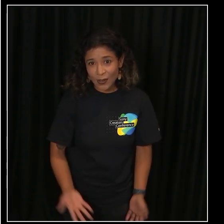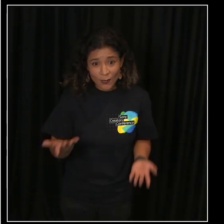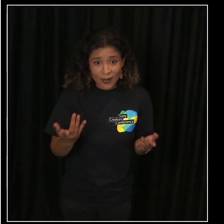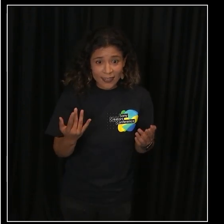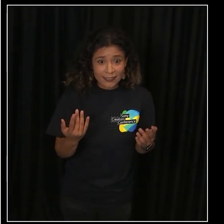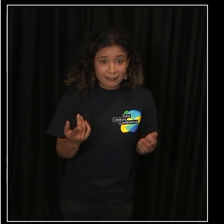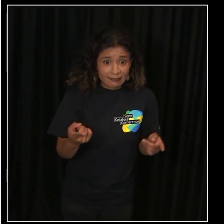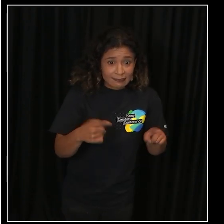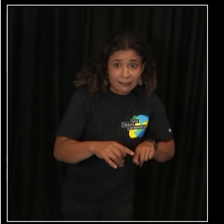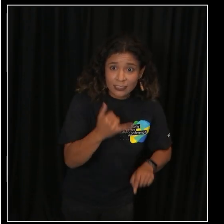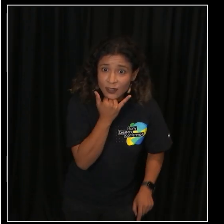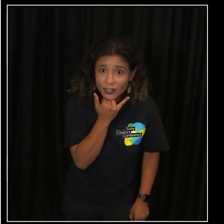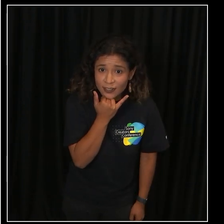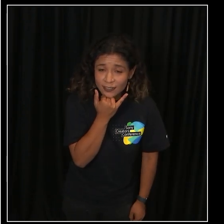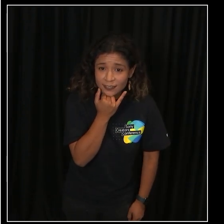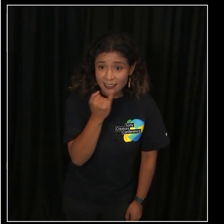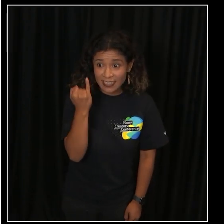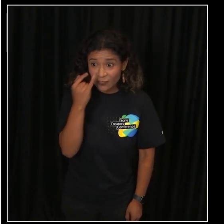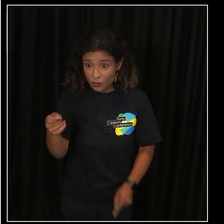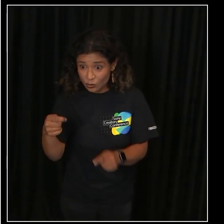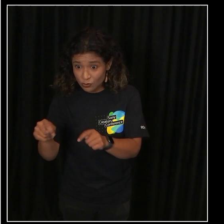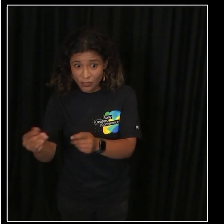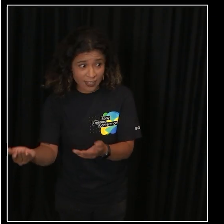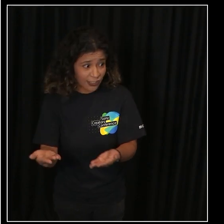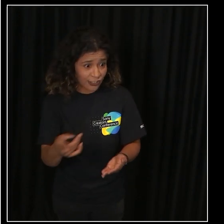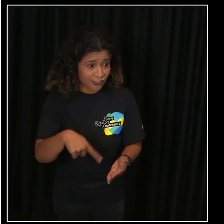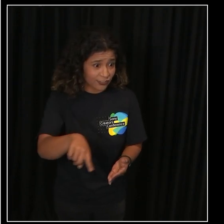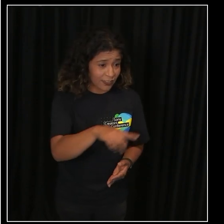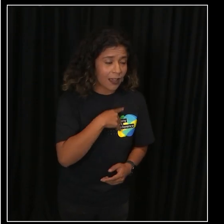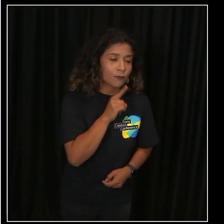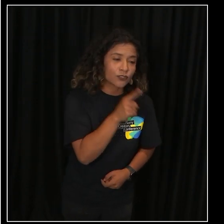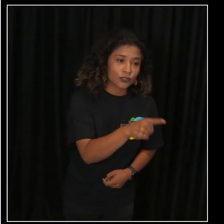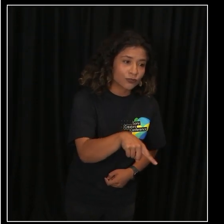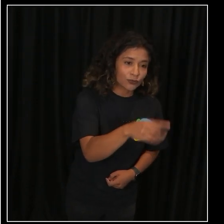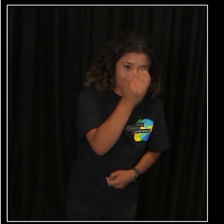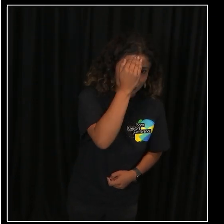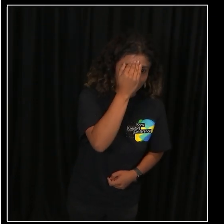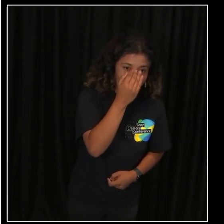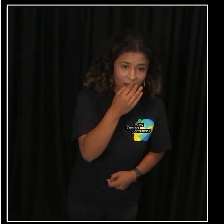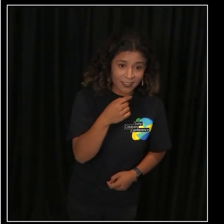Well, if anyone's tried this here, I'm sure you probably know, quite a few things got it wrong.